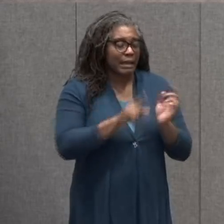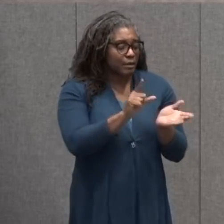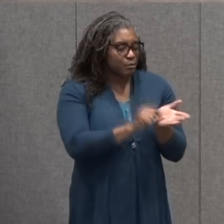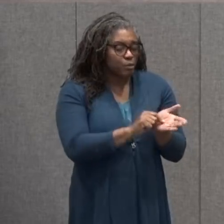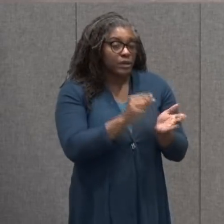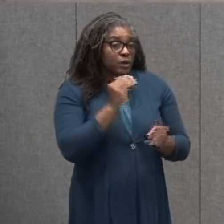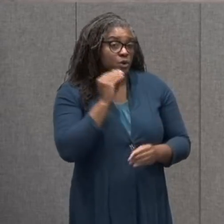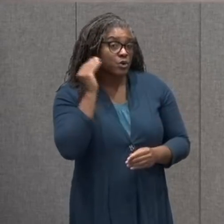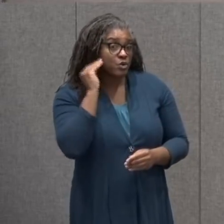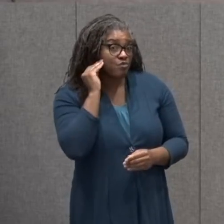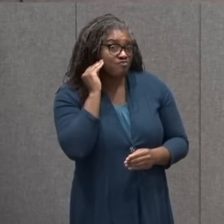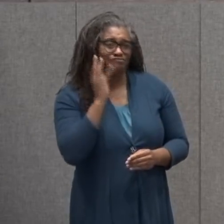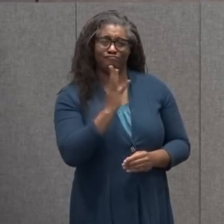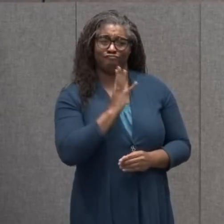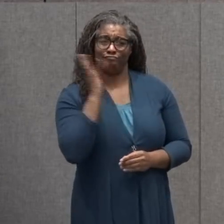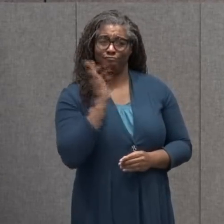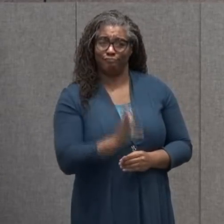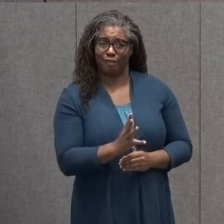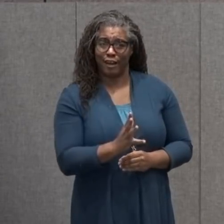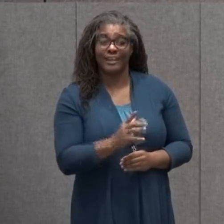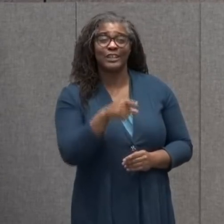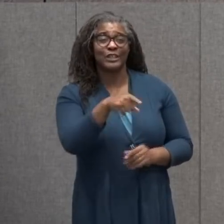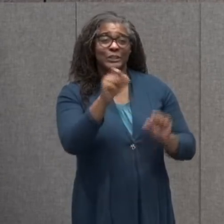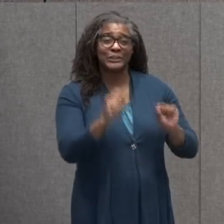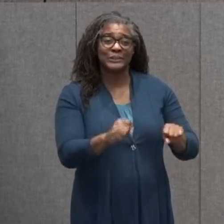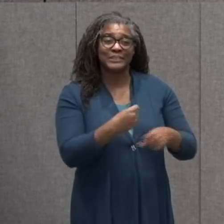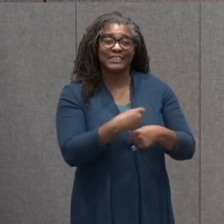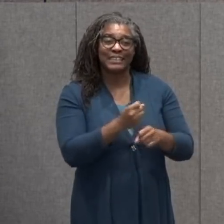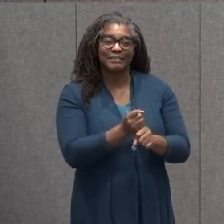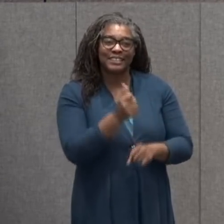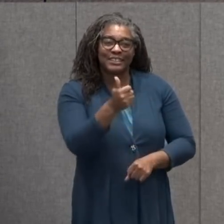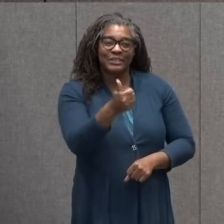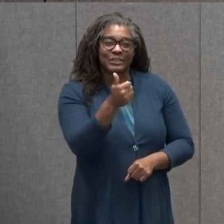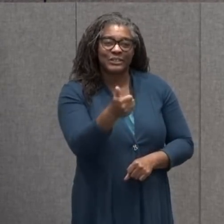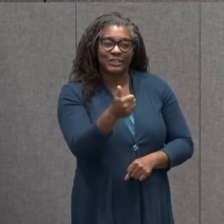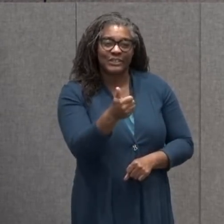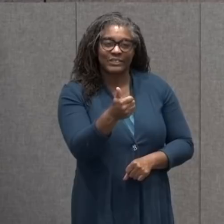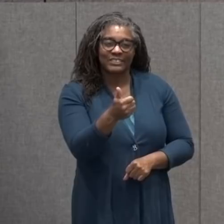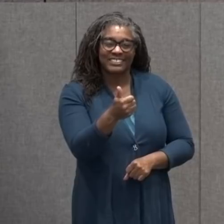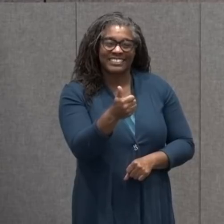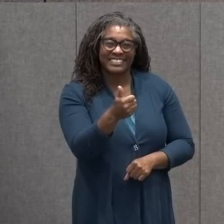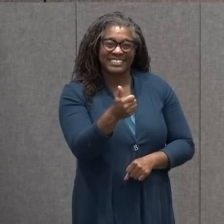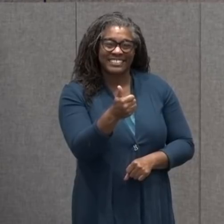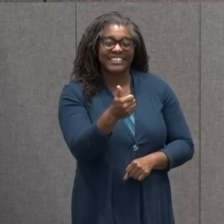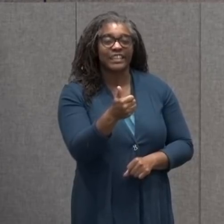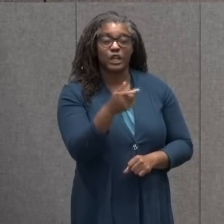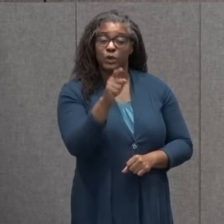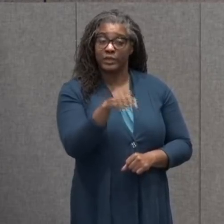[Ms. Craft] Absolutely, you can make your own, you just need a sheet of paper. - Exactly. Yep, all you'll need is a sheet of paper.